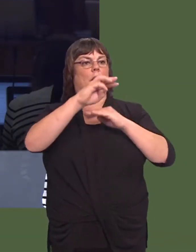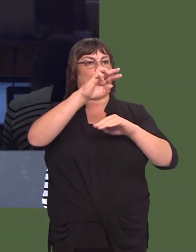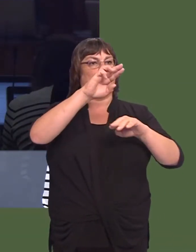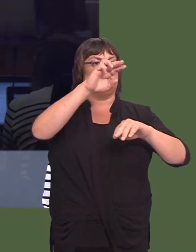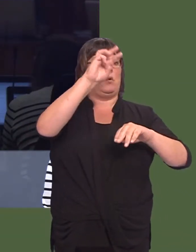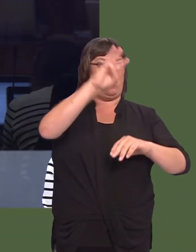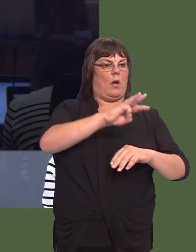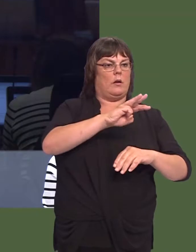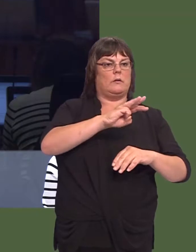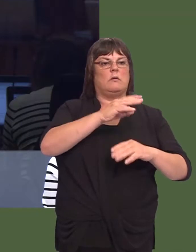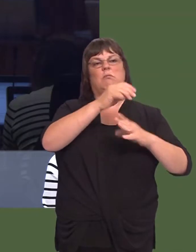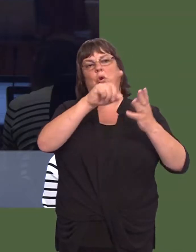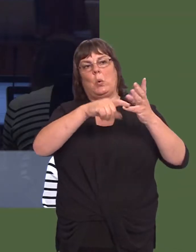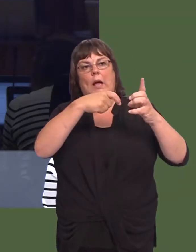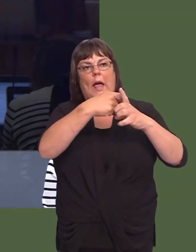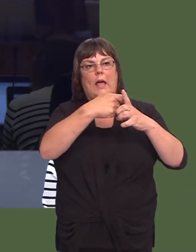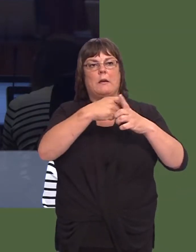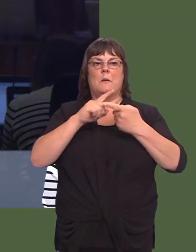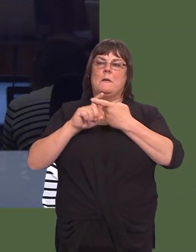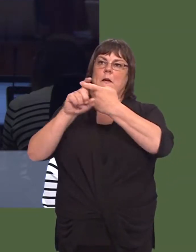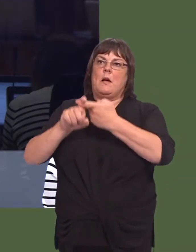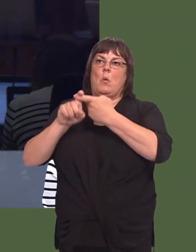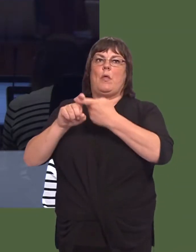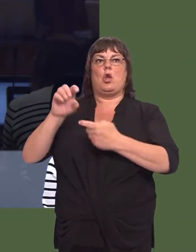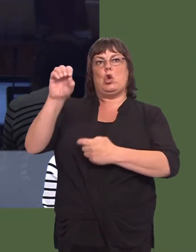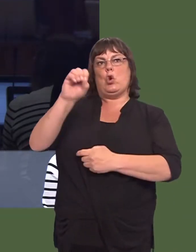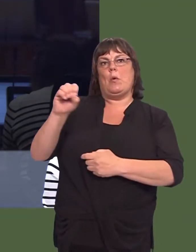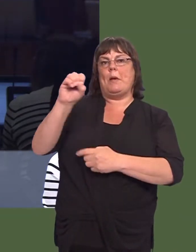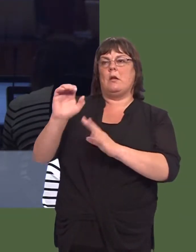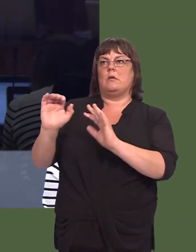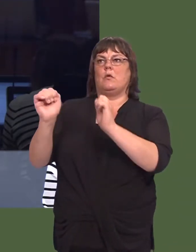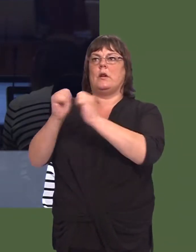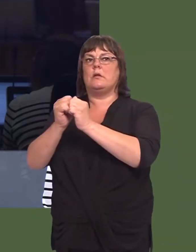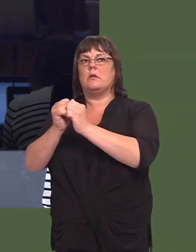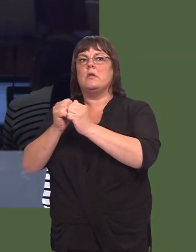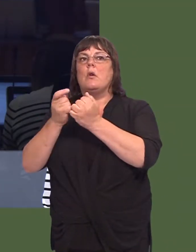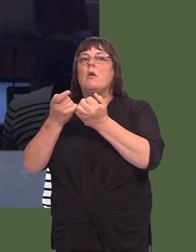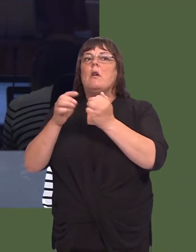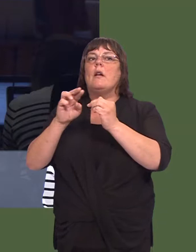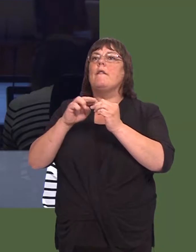in London to ensure transitional agreements with the European Union if the UK leaves that